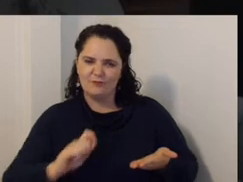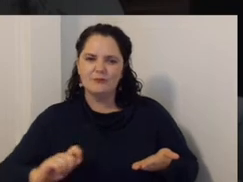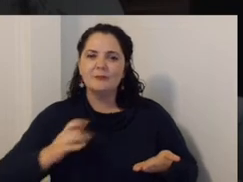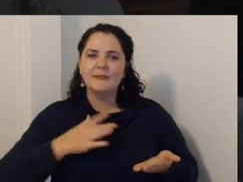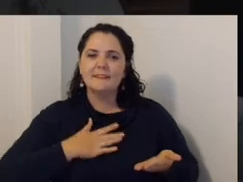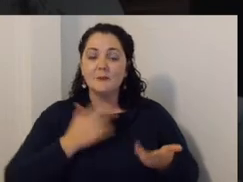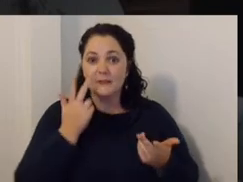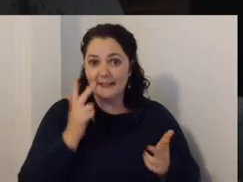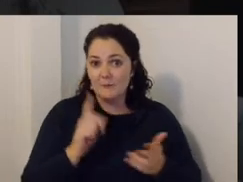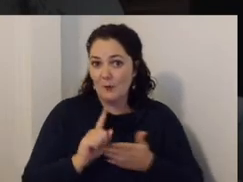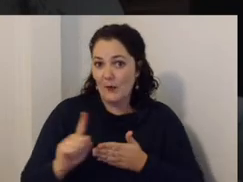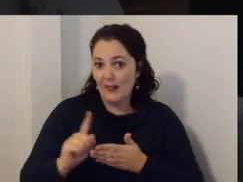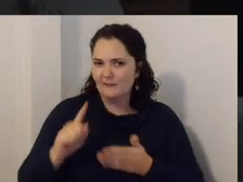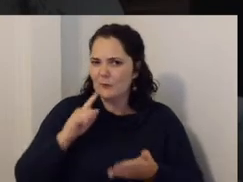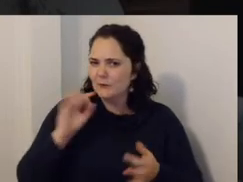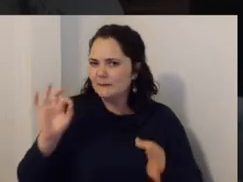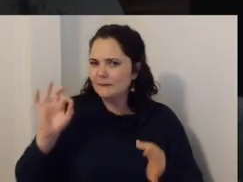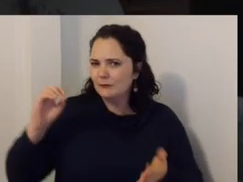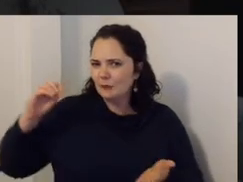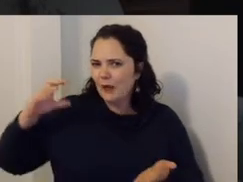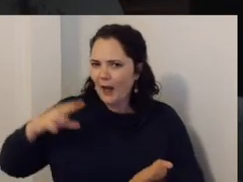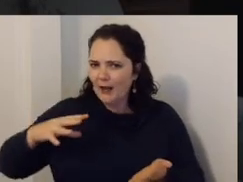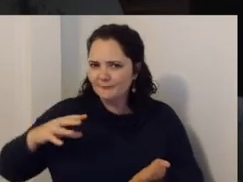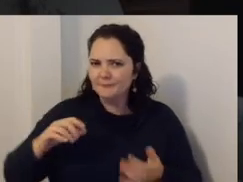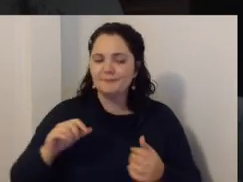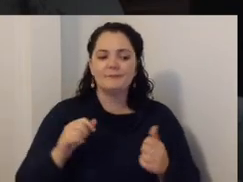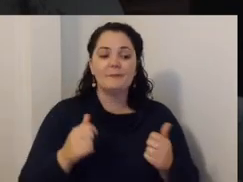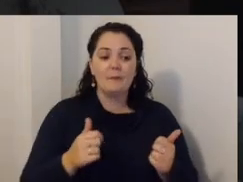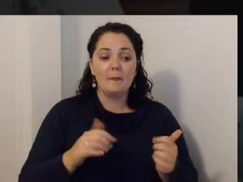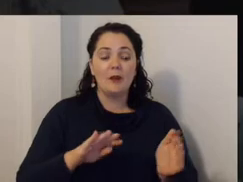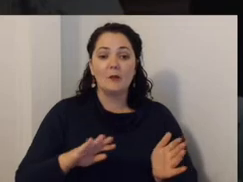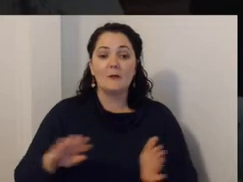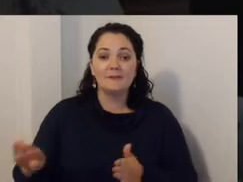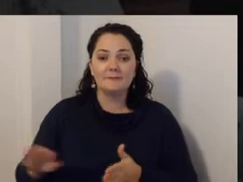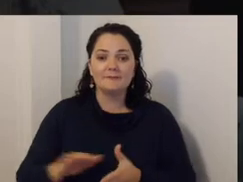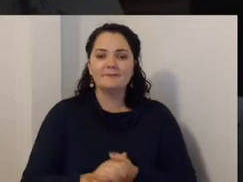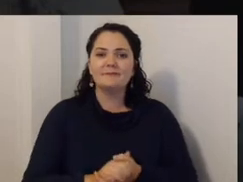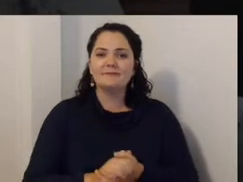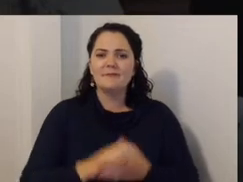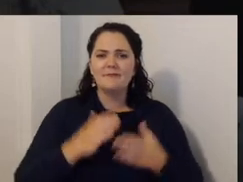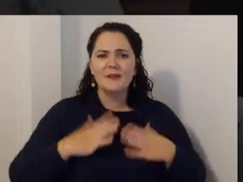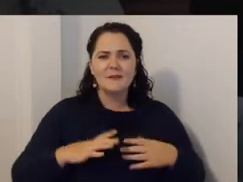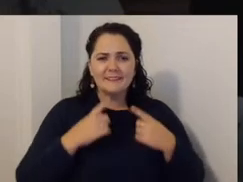the studio. I'd also uh before we get started here this evening I'd like to uh just say thanks, thanks